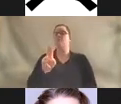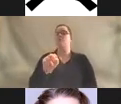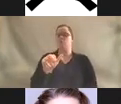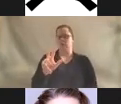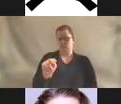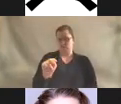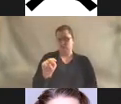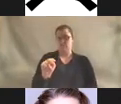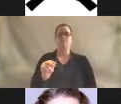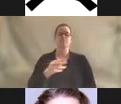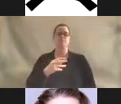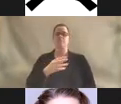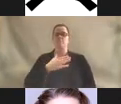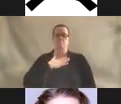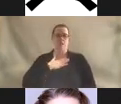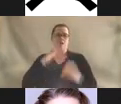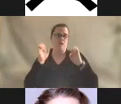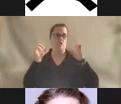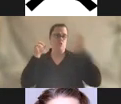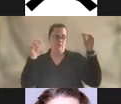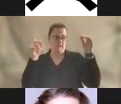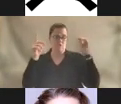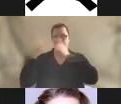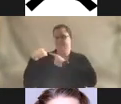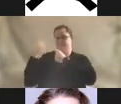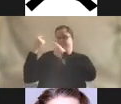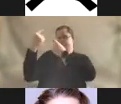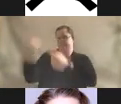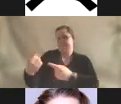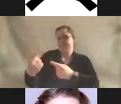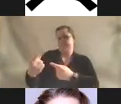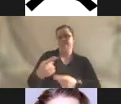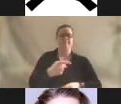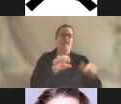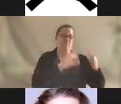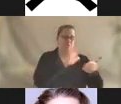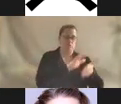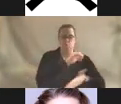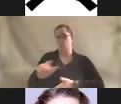My whole education from grade school through graduate school I did on scholarship.